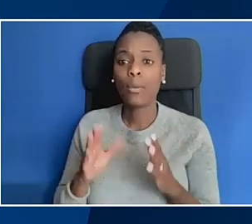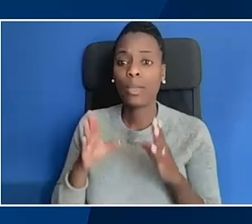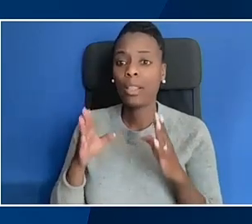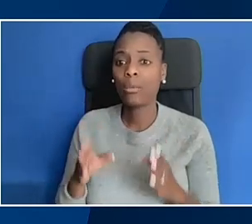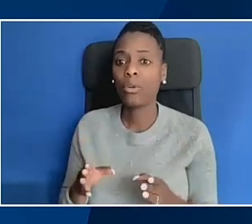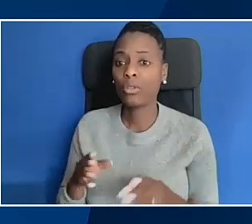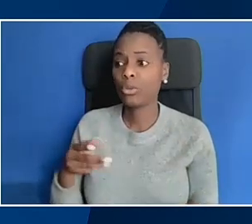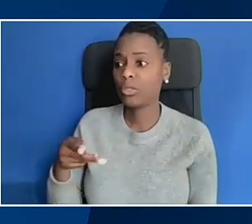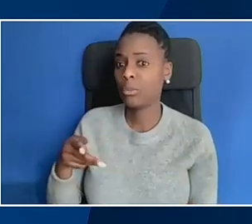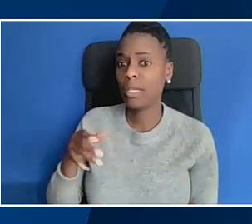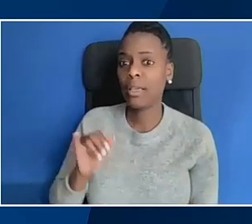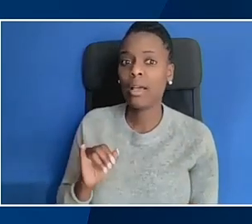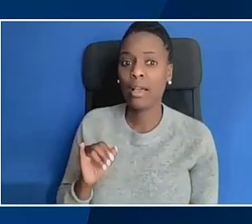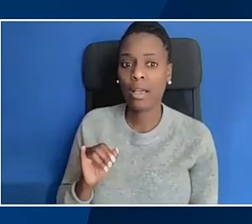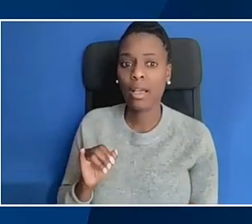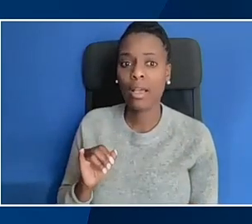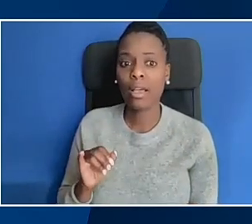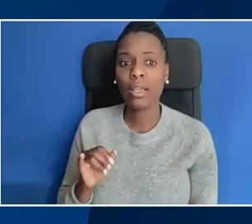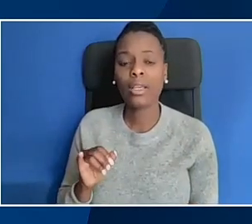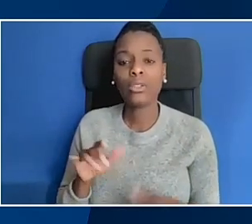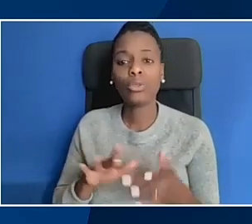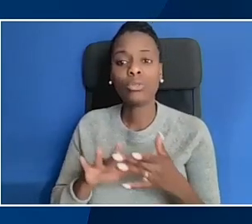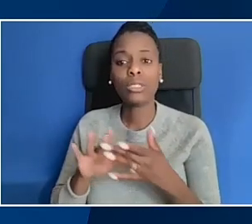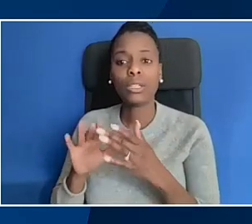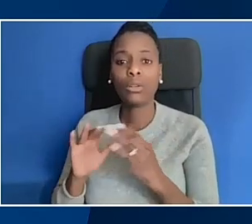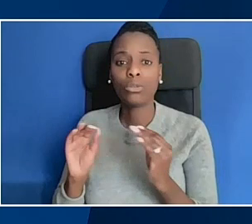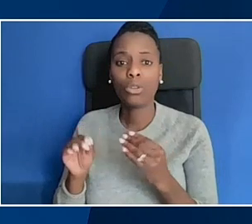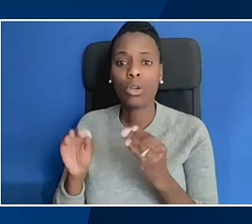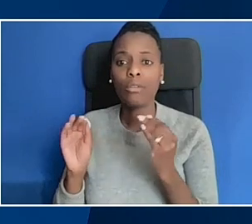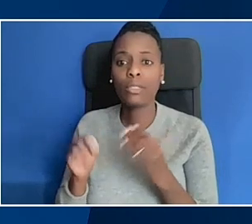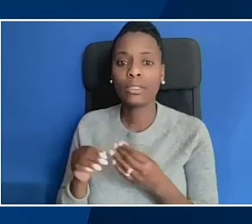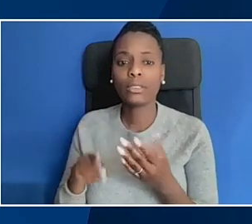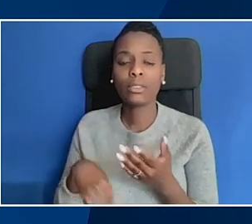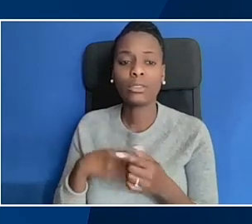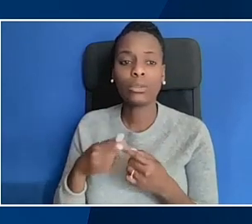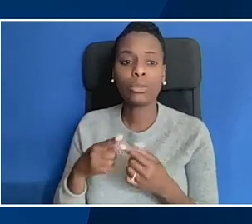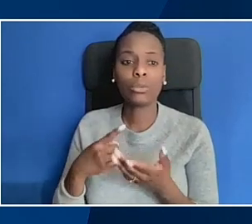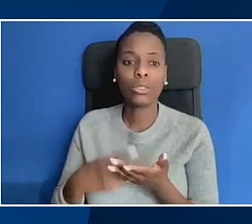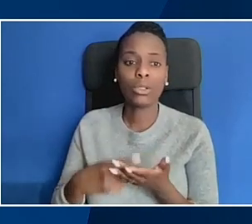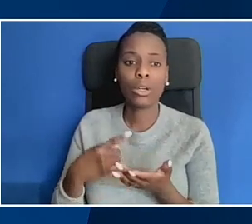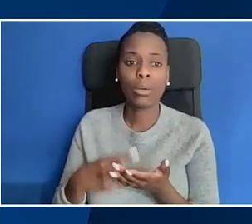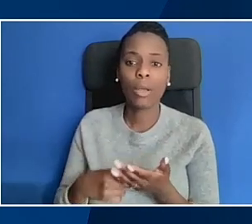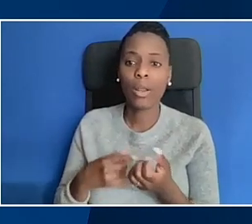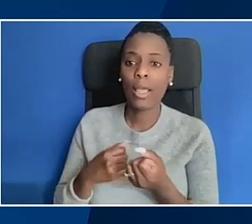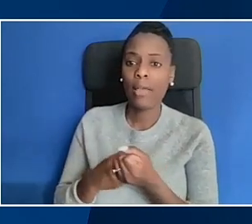reach out to some of the offices. So when I talk about having to advocate on both fronts.